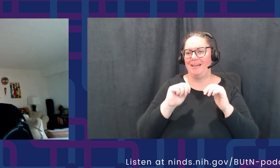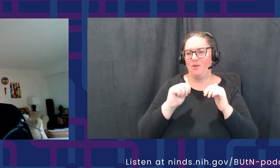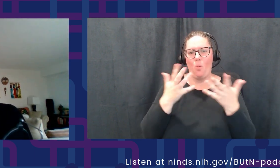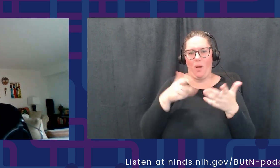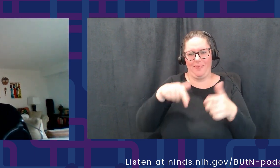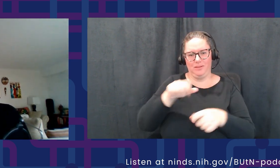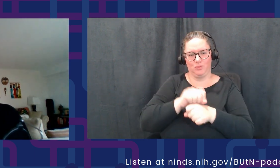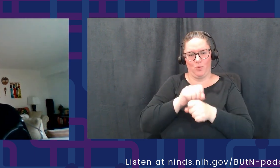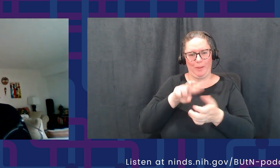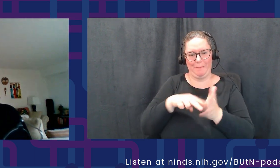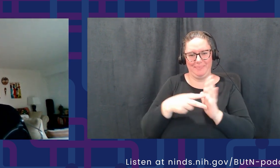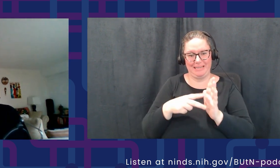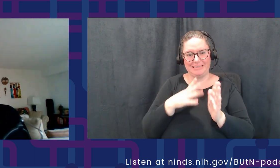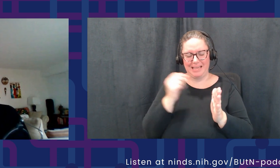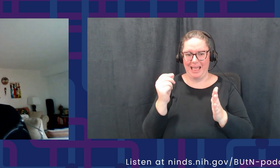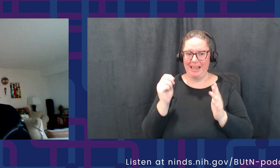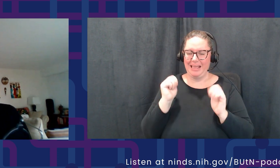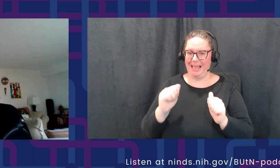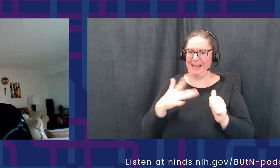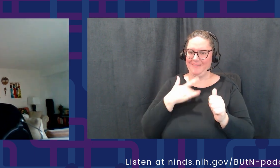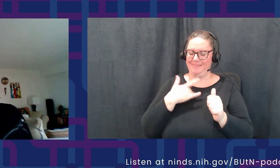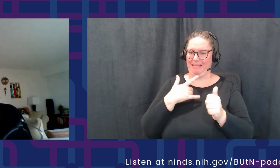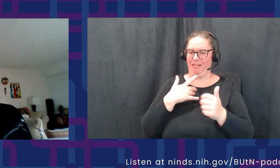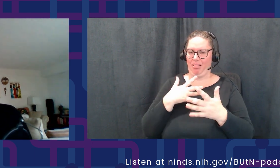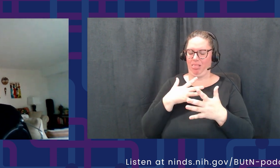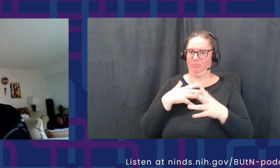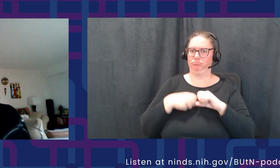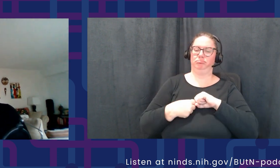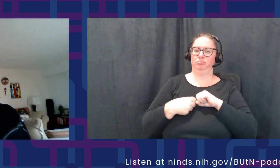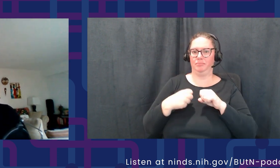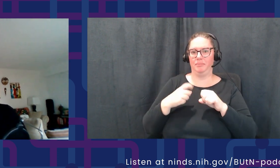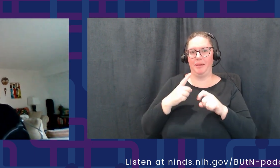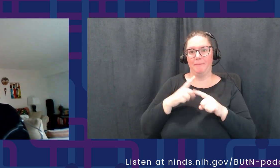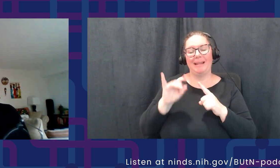And it can be really disconcerting, but I do think if you focus on what message